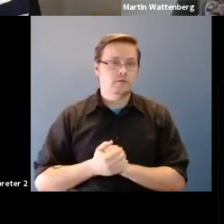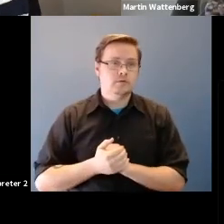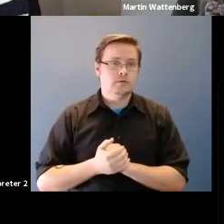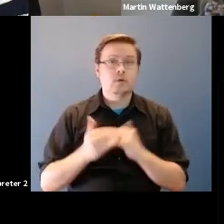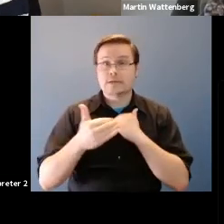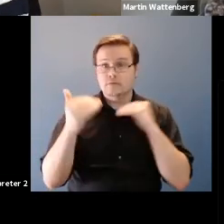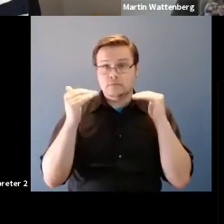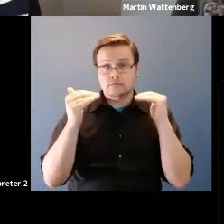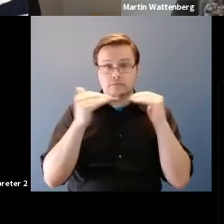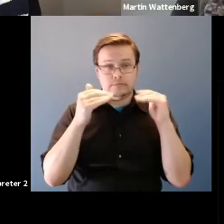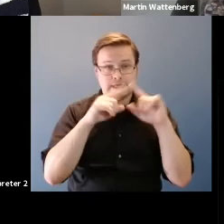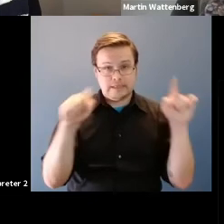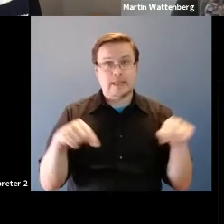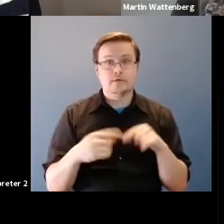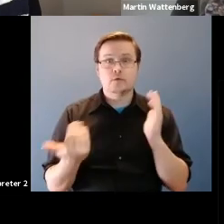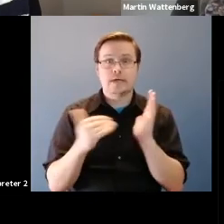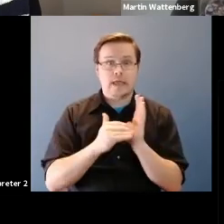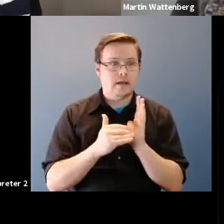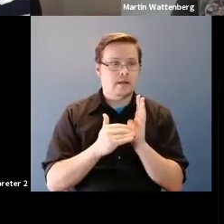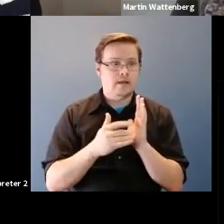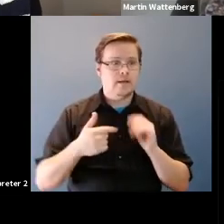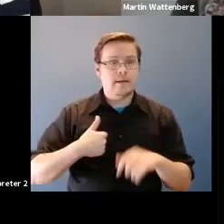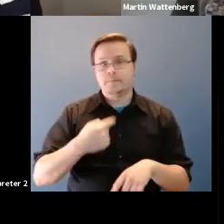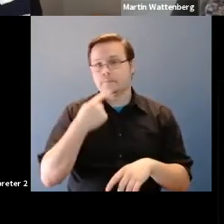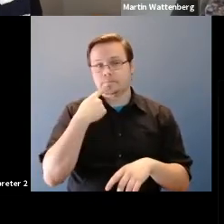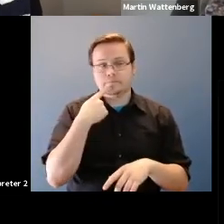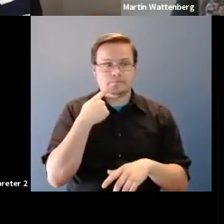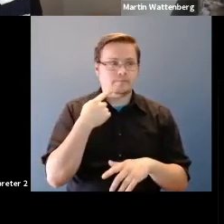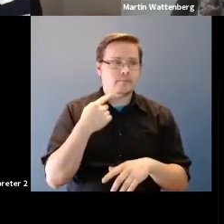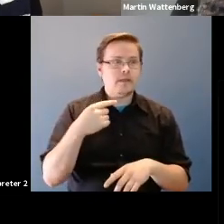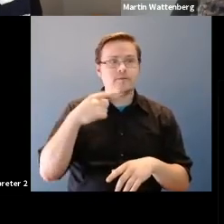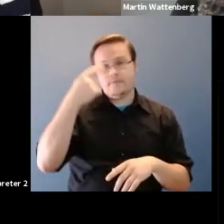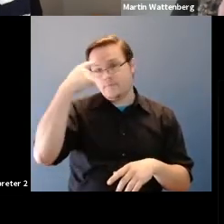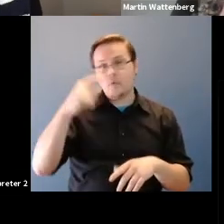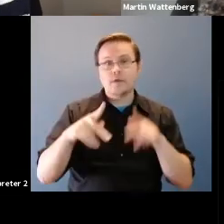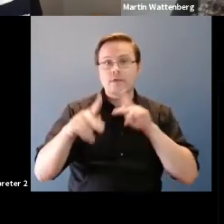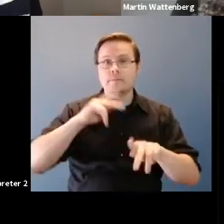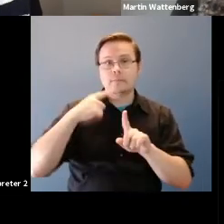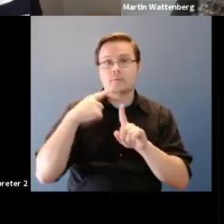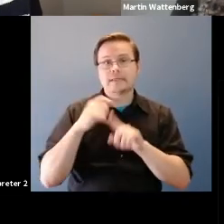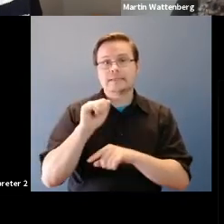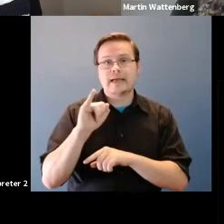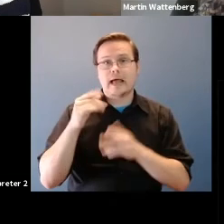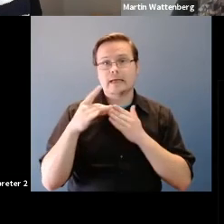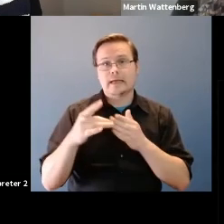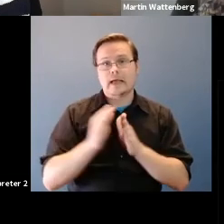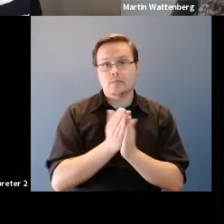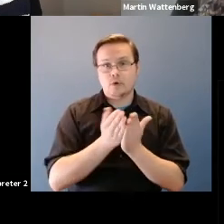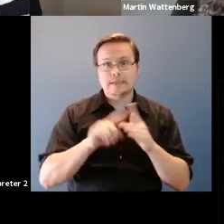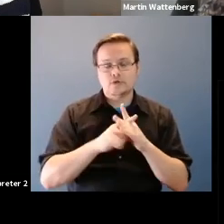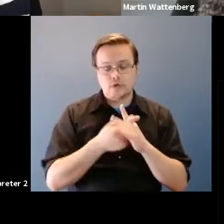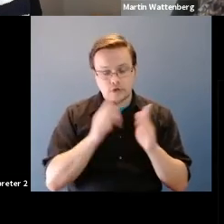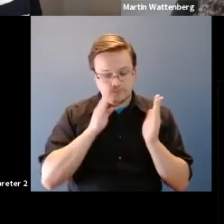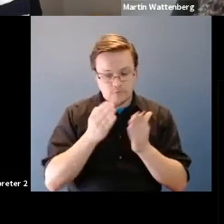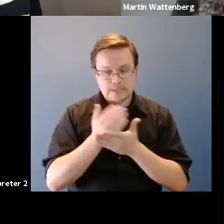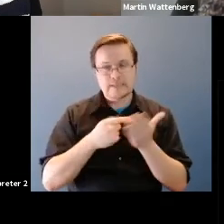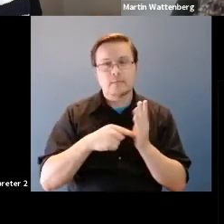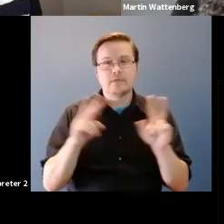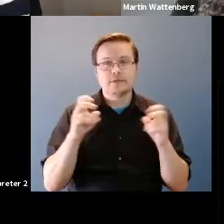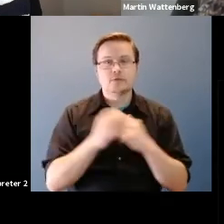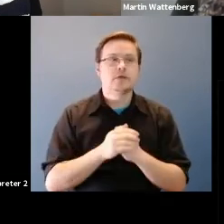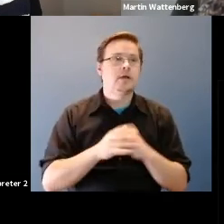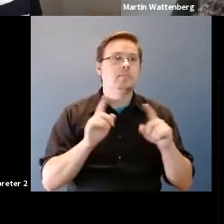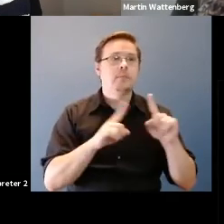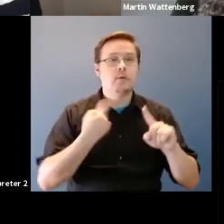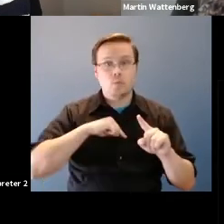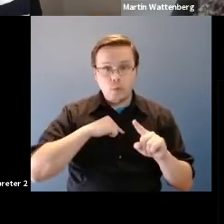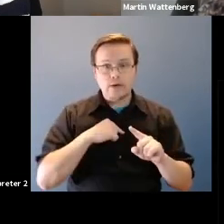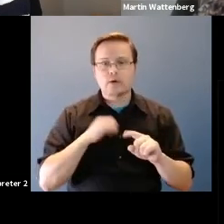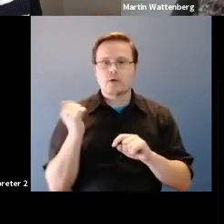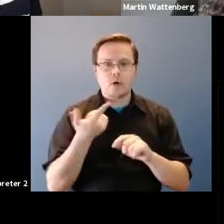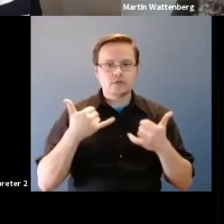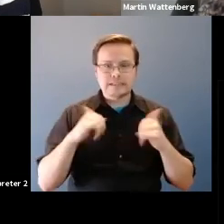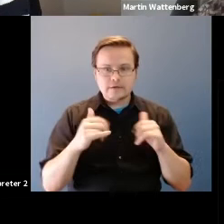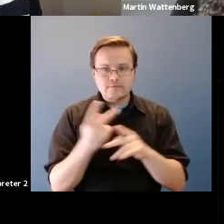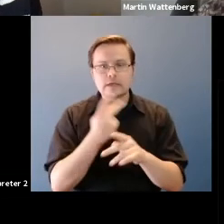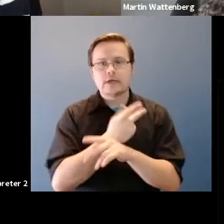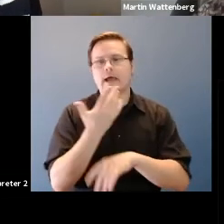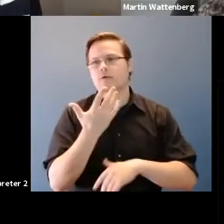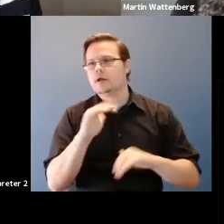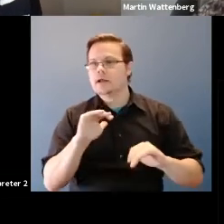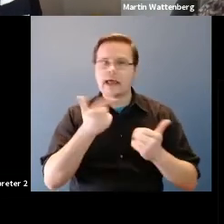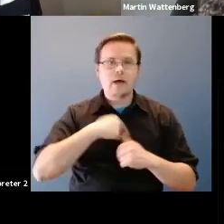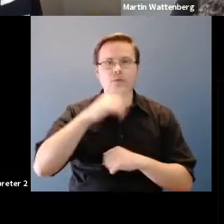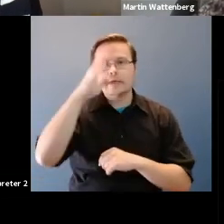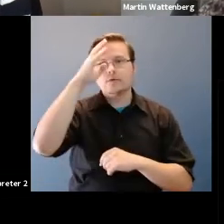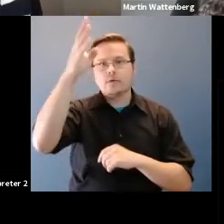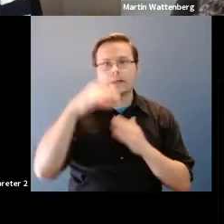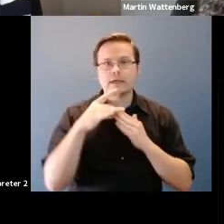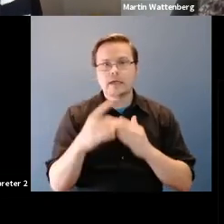Martin Wattenberg: I would say once again put in a plug for the people, plus I got book which starts to address some of these issues, but I think this is something that we're all as a field we're still figuring out, we need to all focus, you know how do we create guidance in these situations.